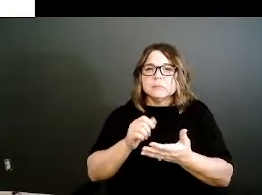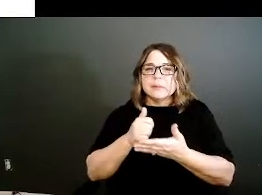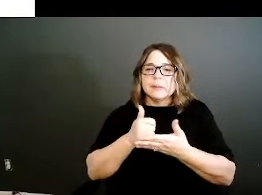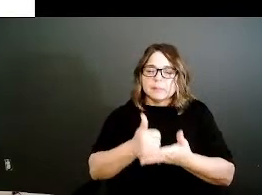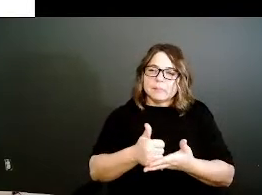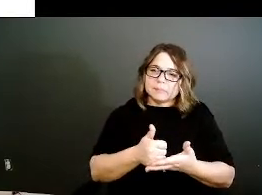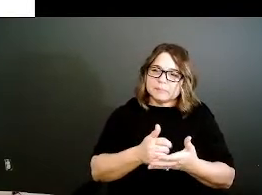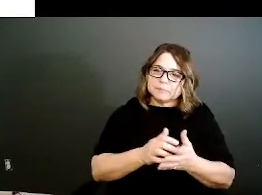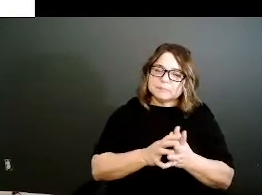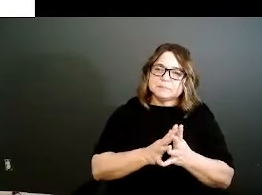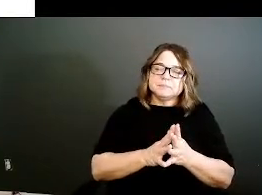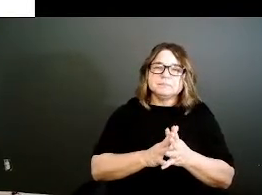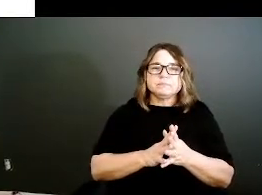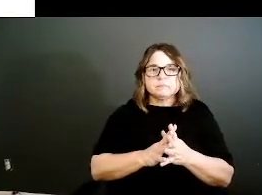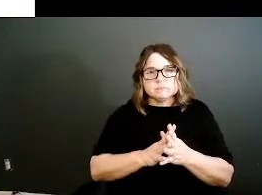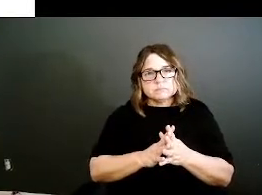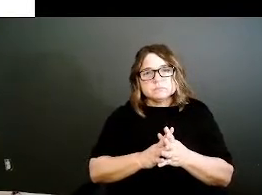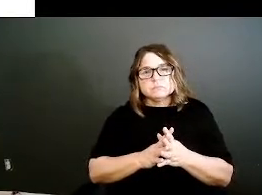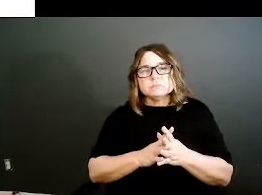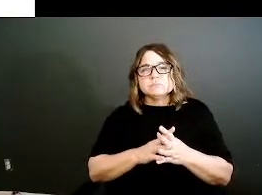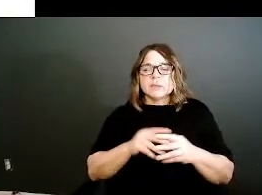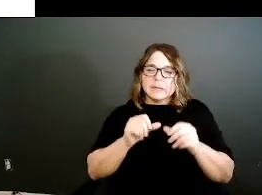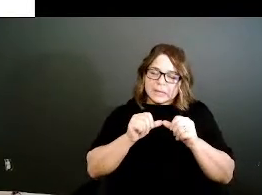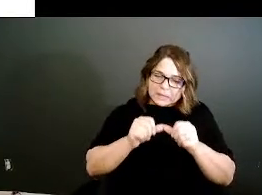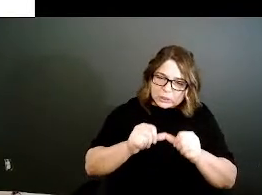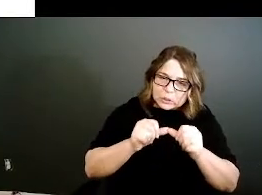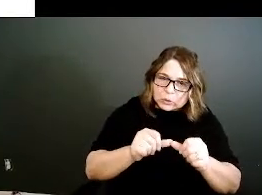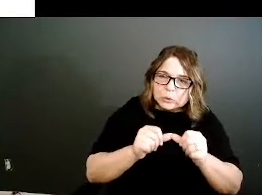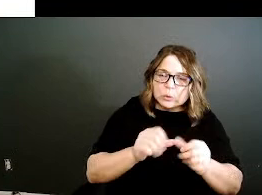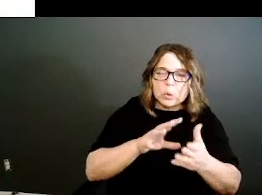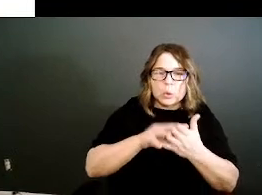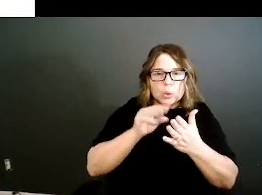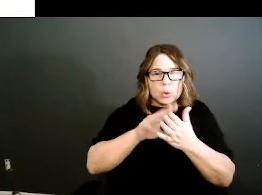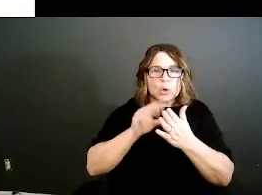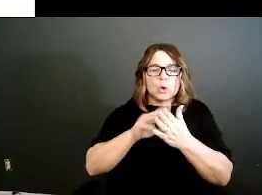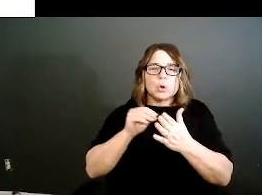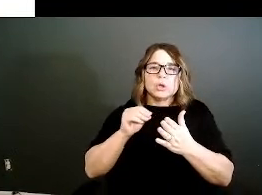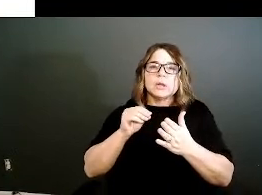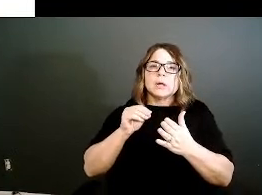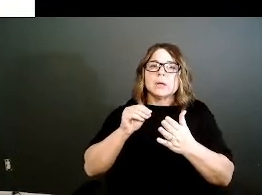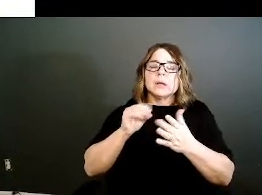BODY, HELPING COUNCIL MEMBERS GEL AS A UNIT SO THAT WE CAN ACCOMPLISH THE REALLY IMPORTANT WORK OF THE CITY